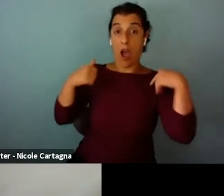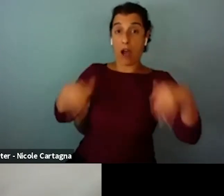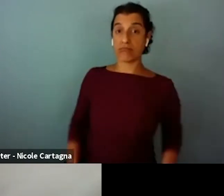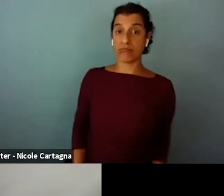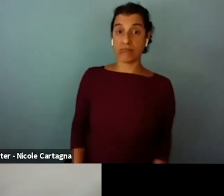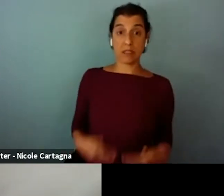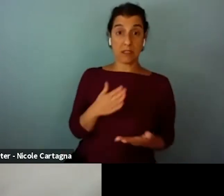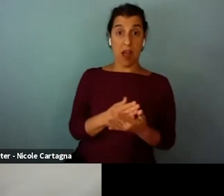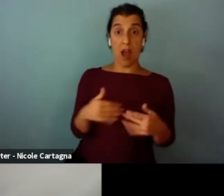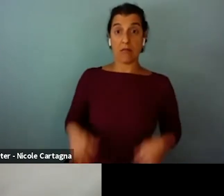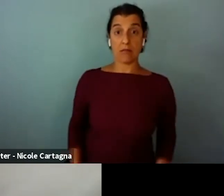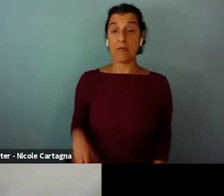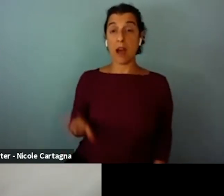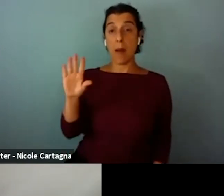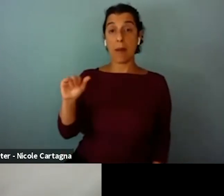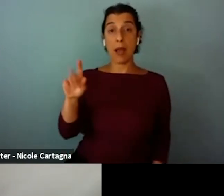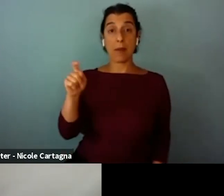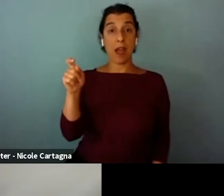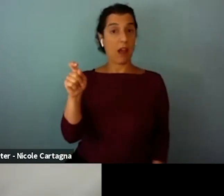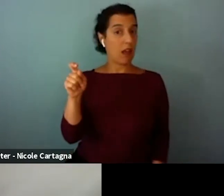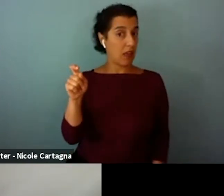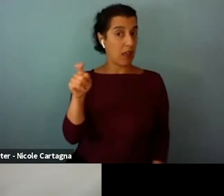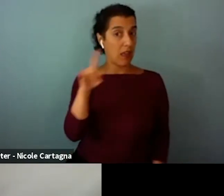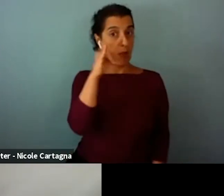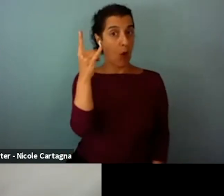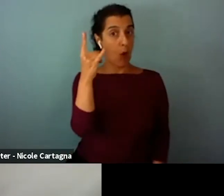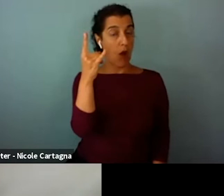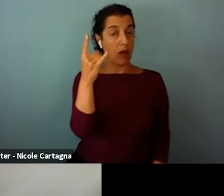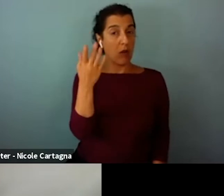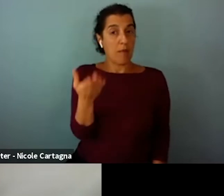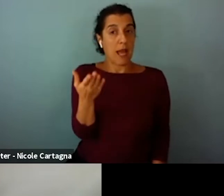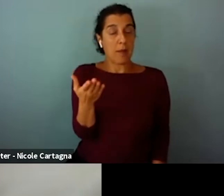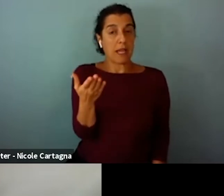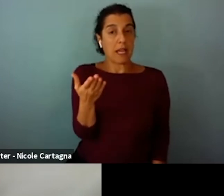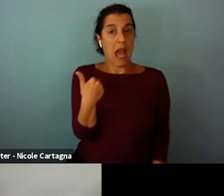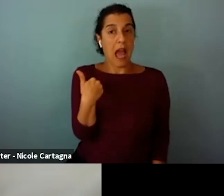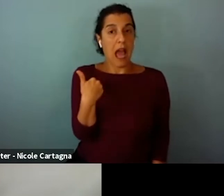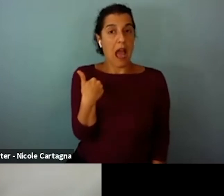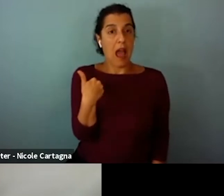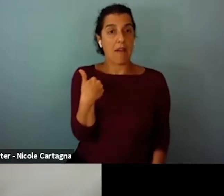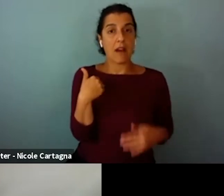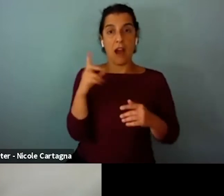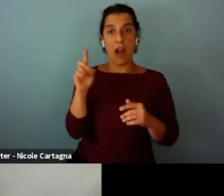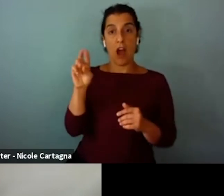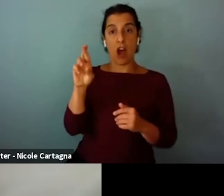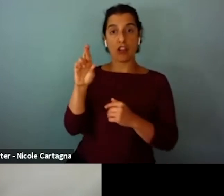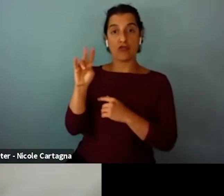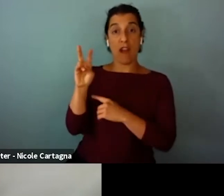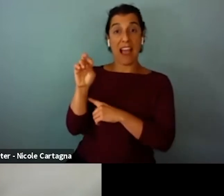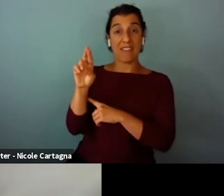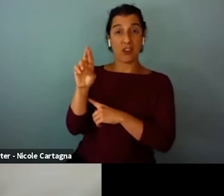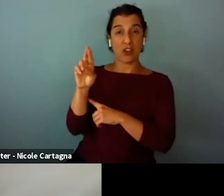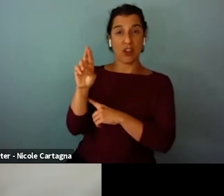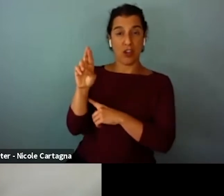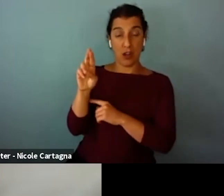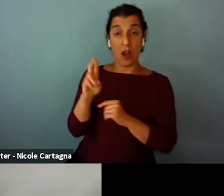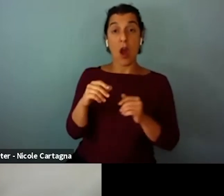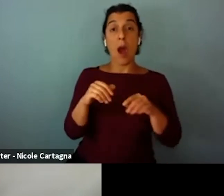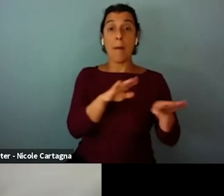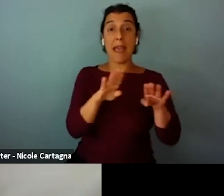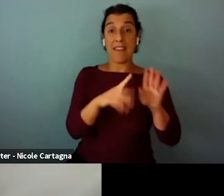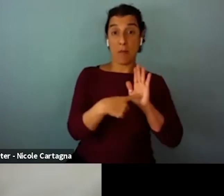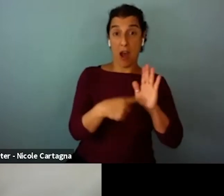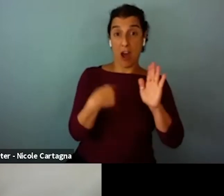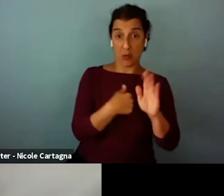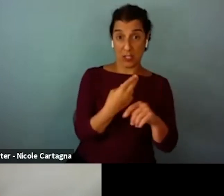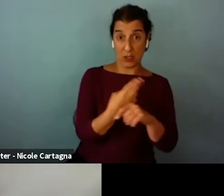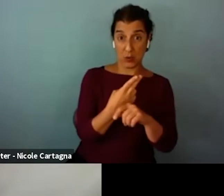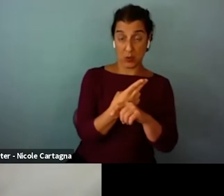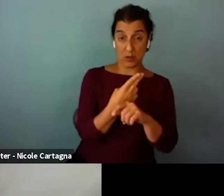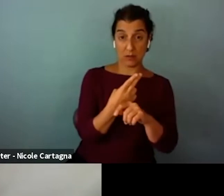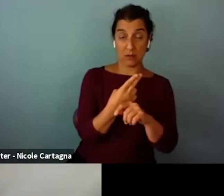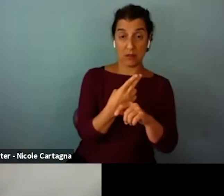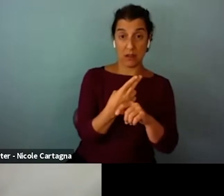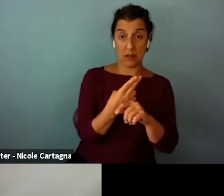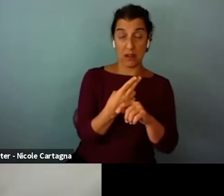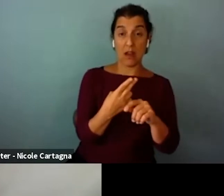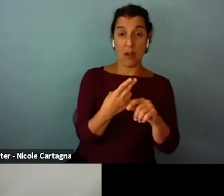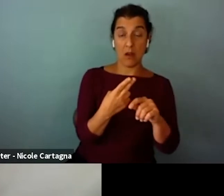baby x gets bored or may have a a driver so with the behavioral models that we use we look at all